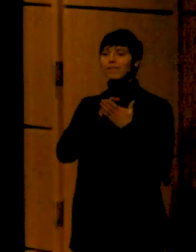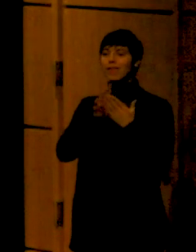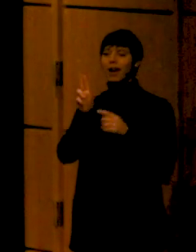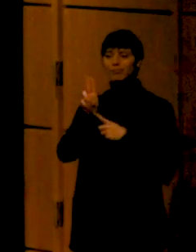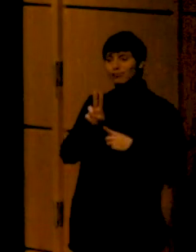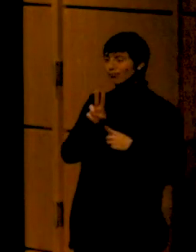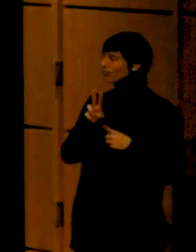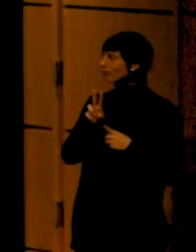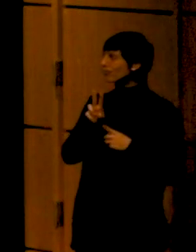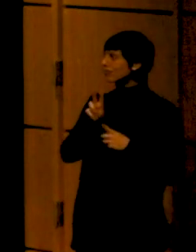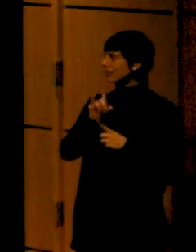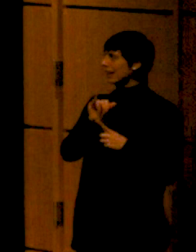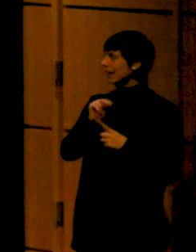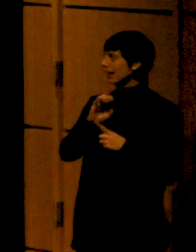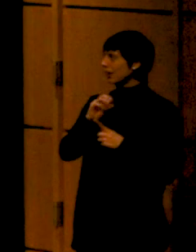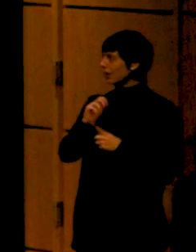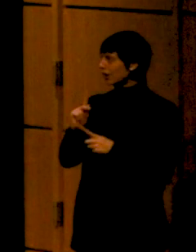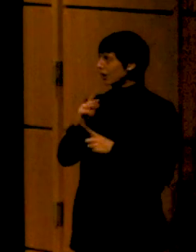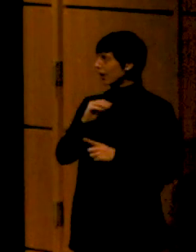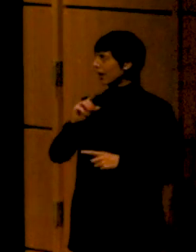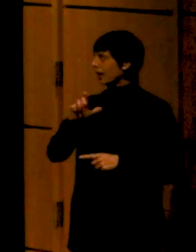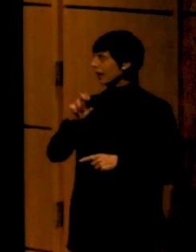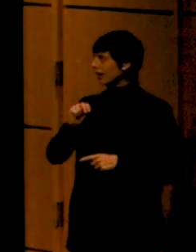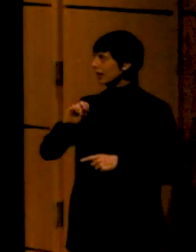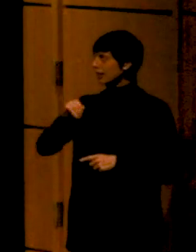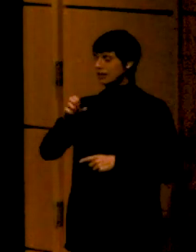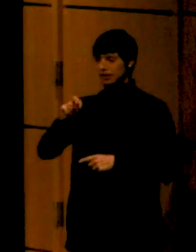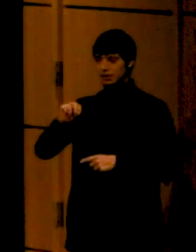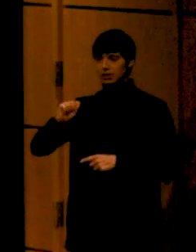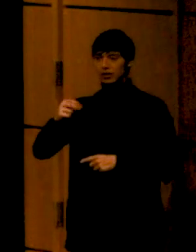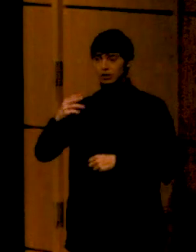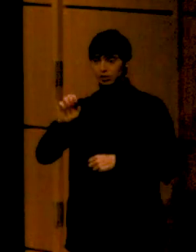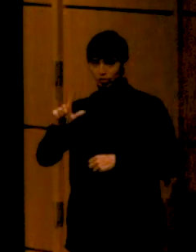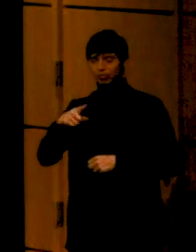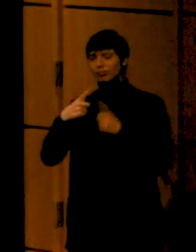They're often on the pages of National Geographic as well as many other magazines.